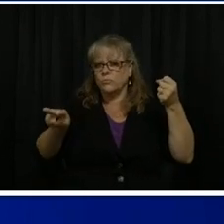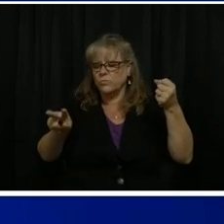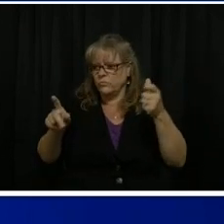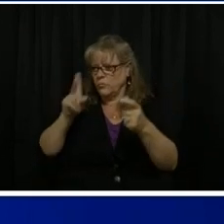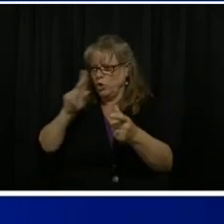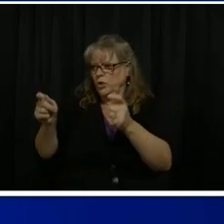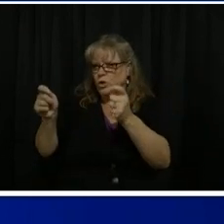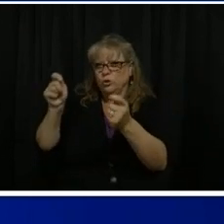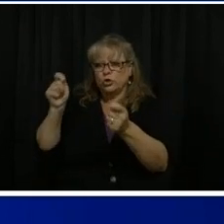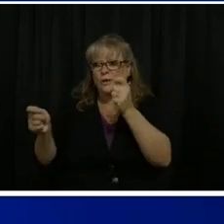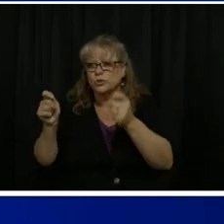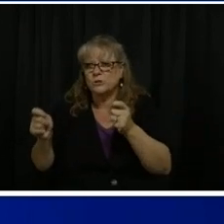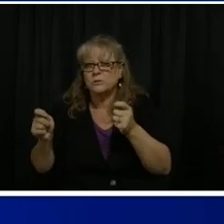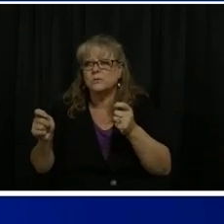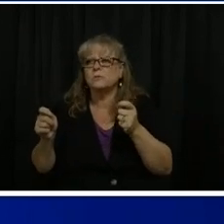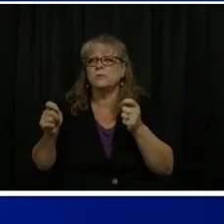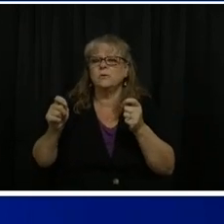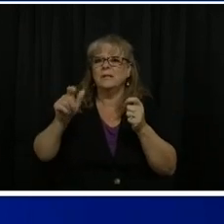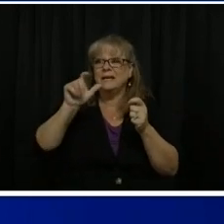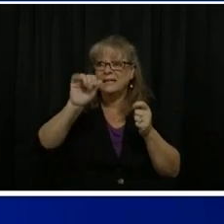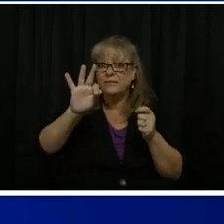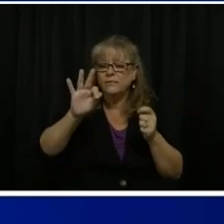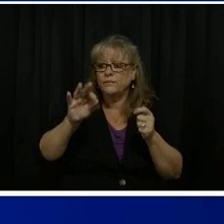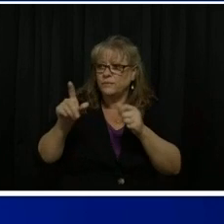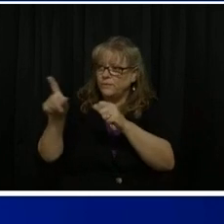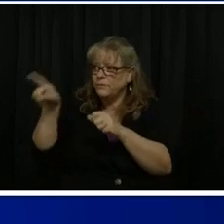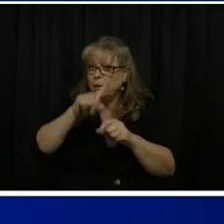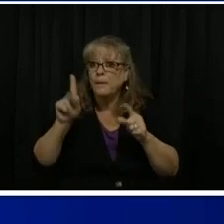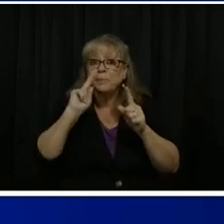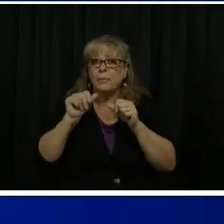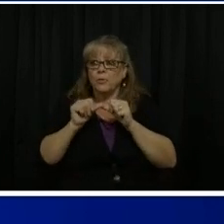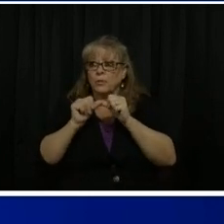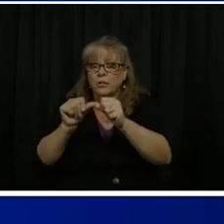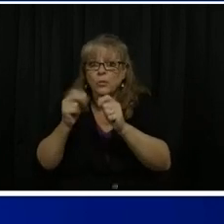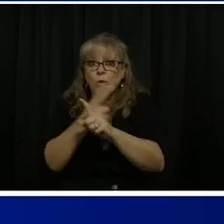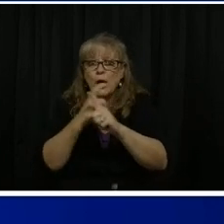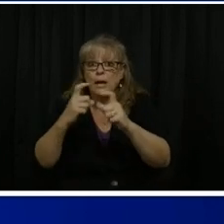AT THIS MOMENT IN TIME. AS WE LOOK AT THE CHANGES THAT ARE MADE, AND THE MORE